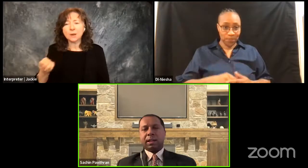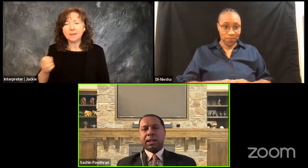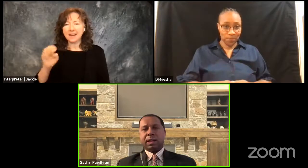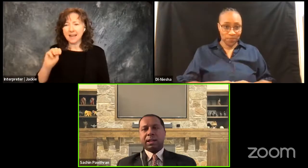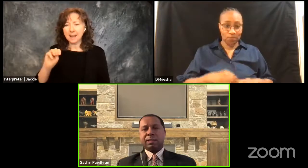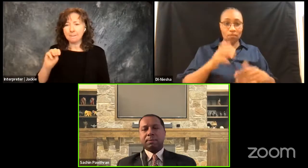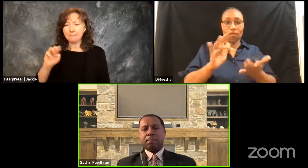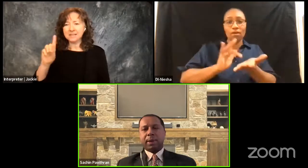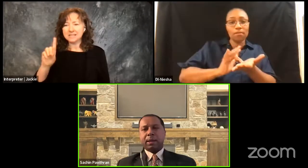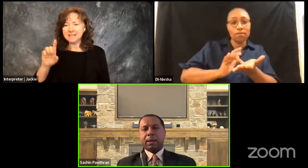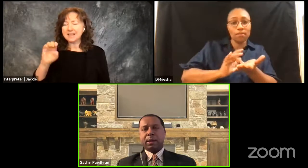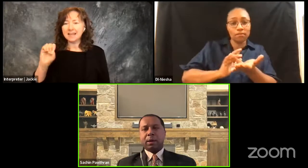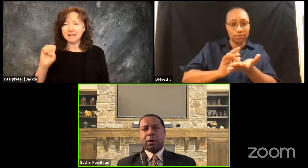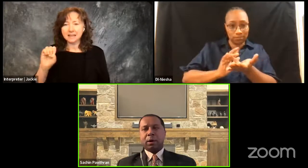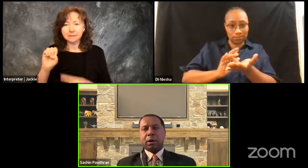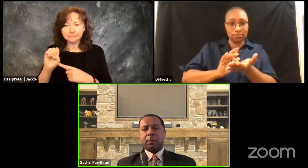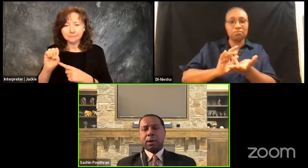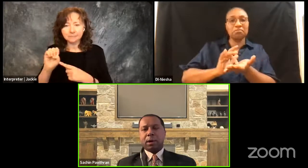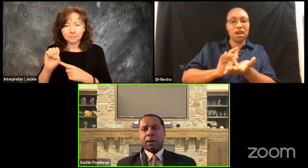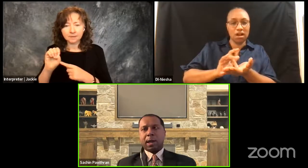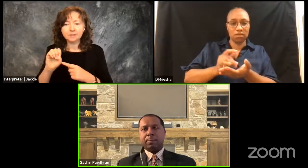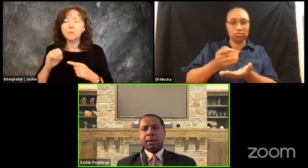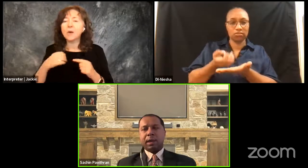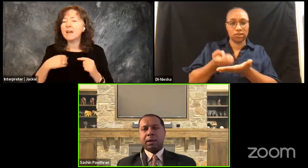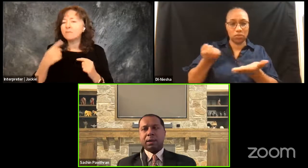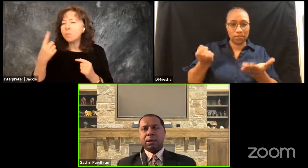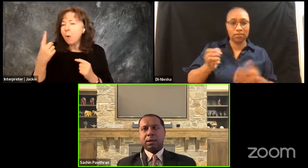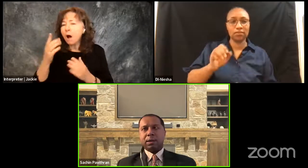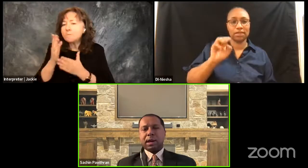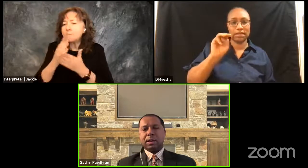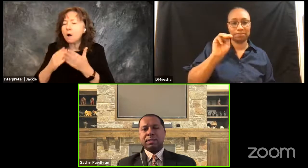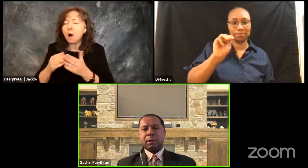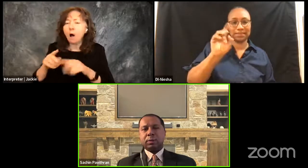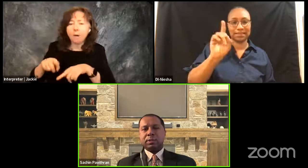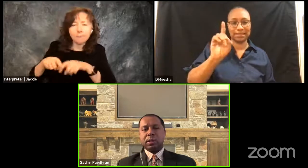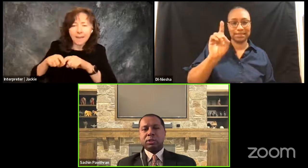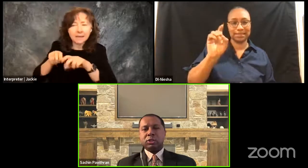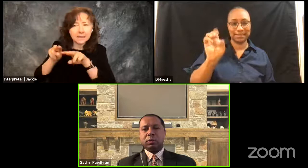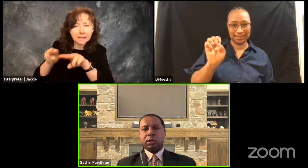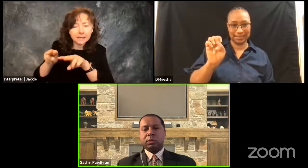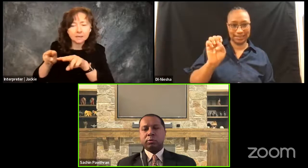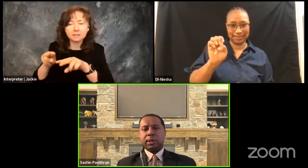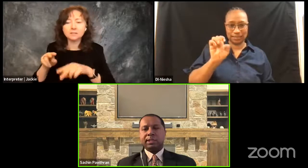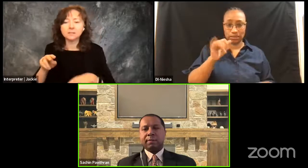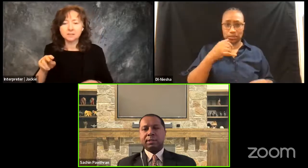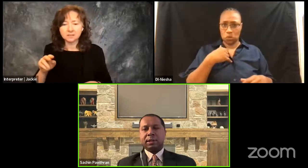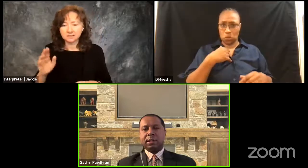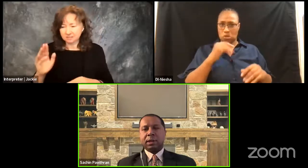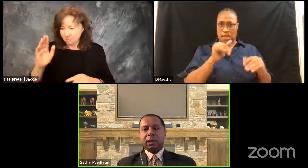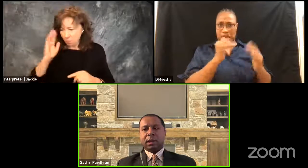that is pending on our MDE Guidelines that was issued in 2017.